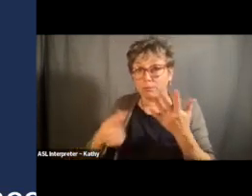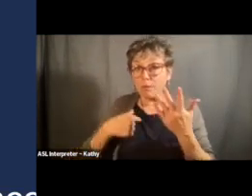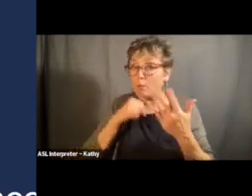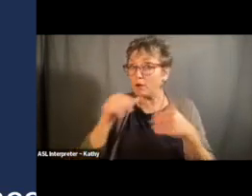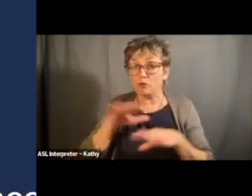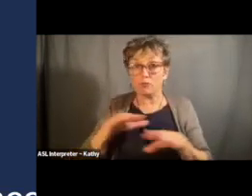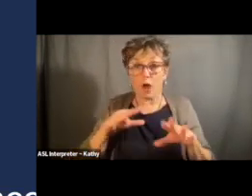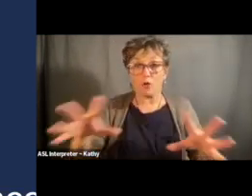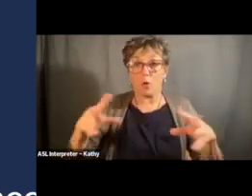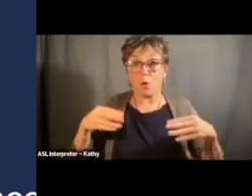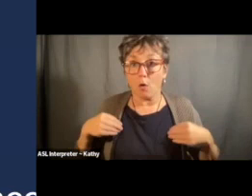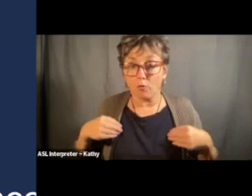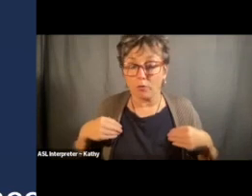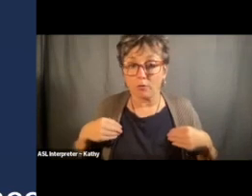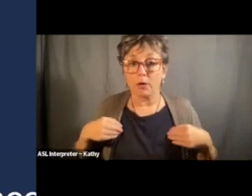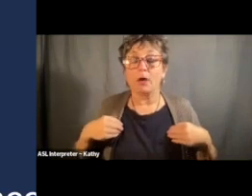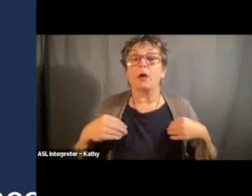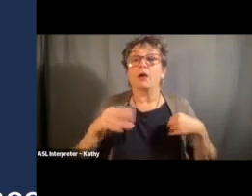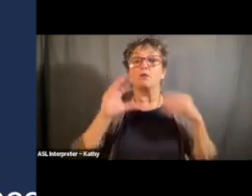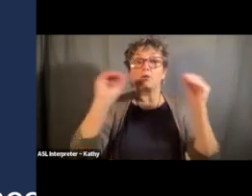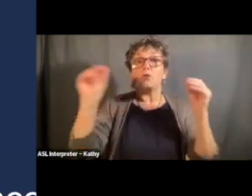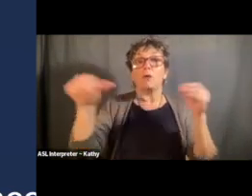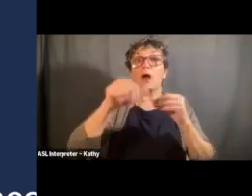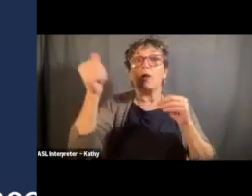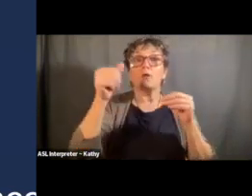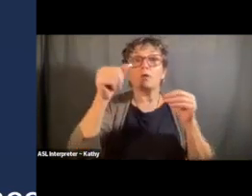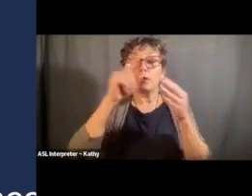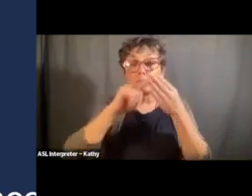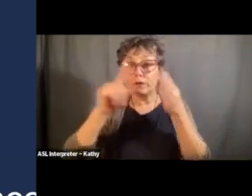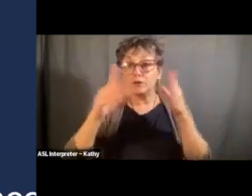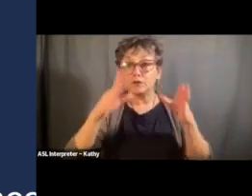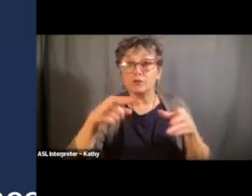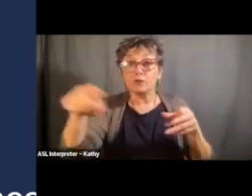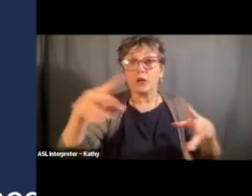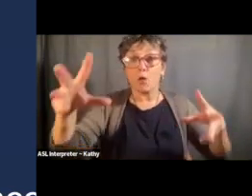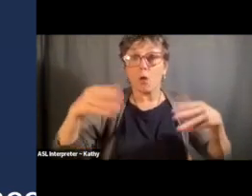organizations in the Usher community own the data. You, as the participant, own the data.